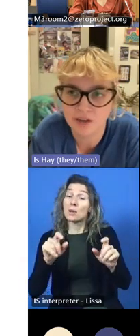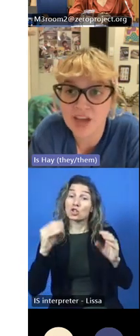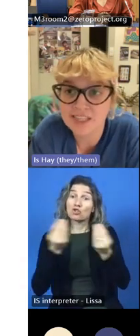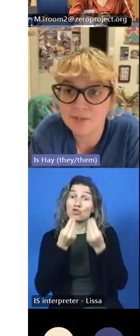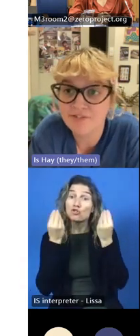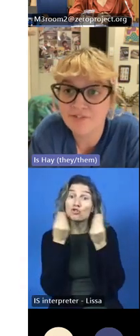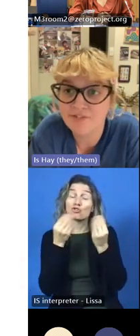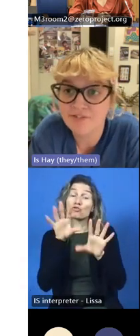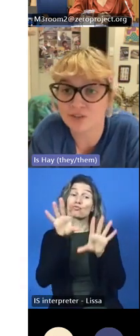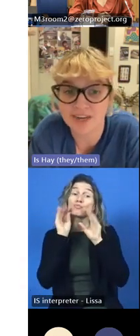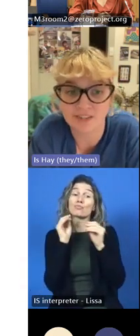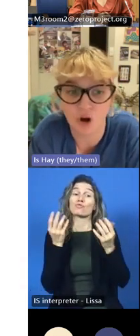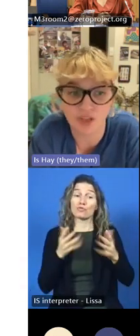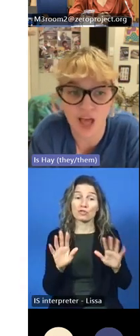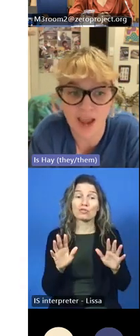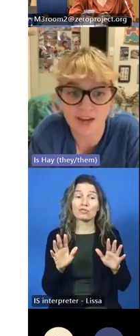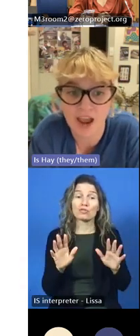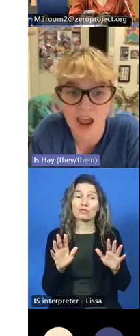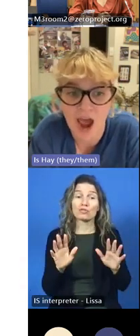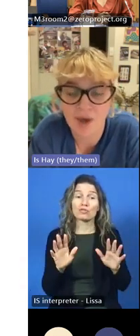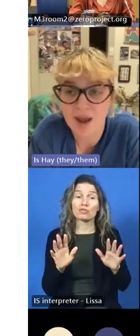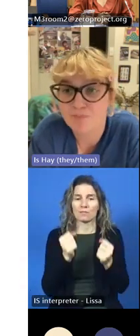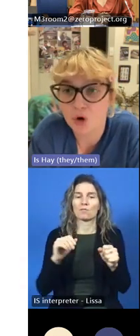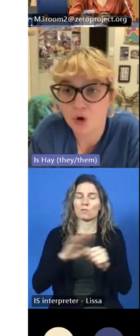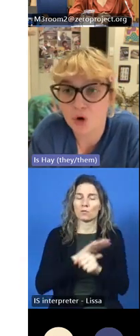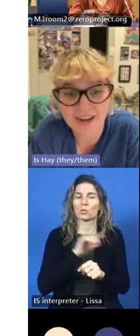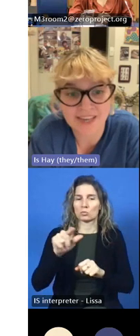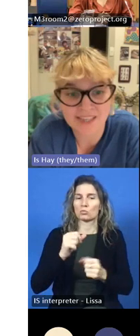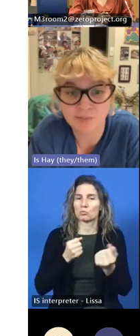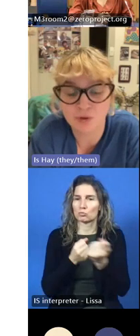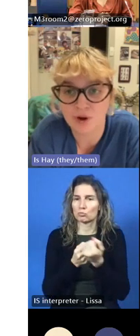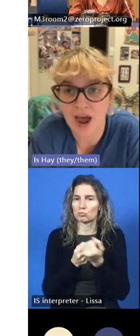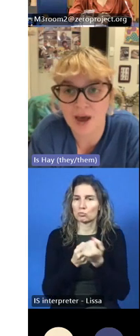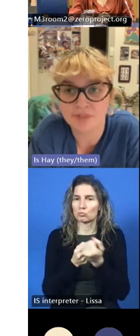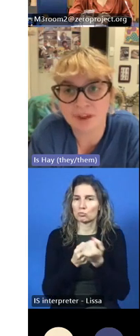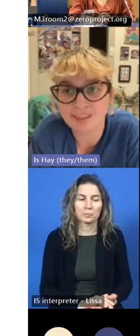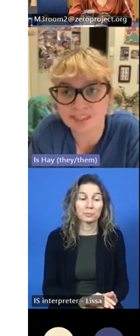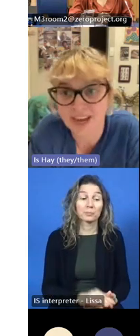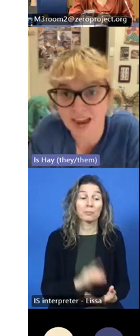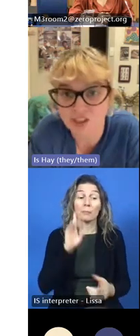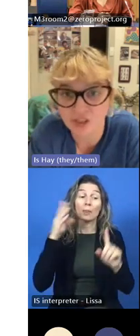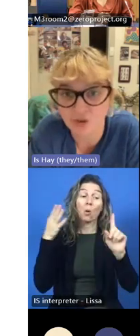was designed to be fully interactive online and model what accessible spaces can actually